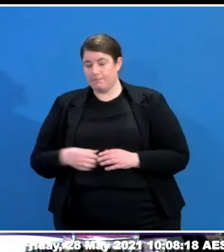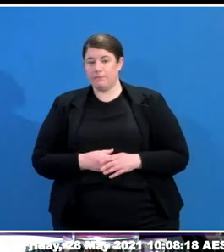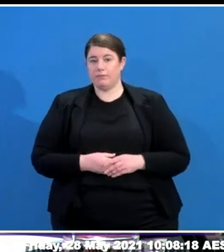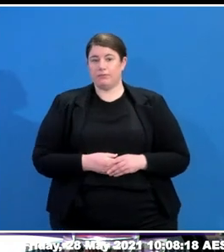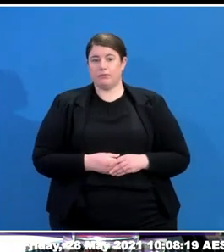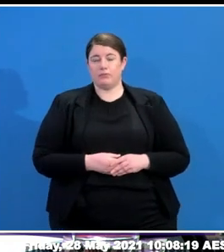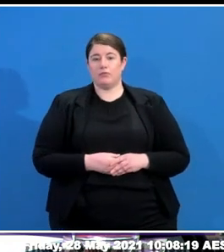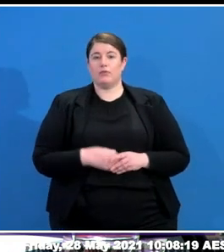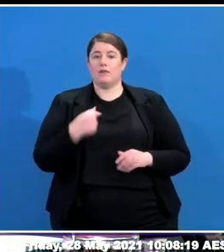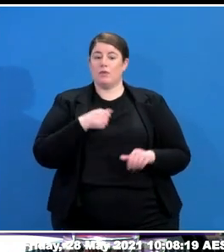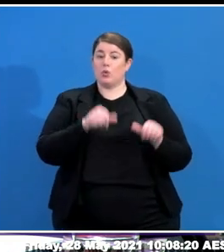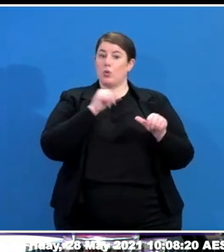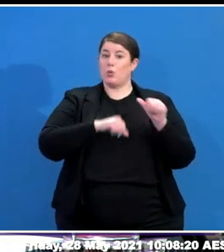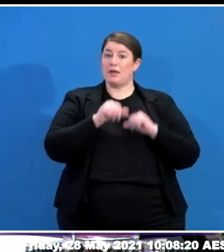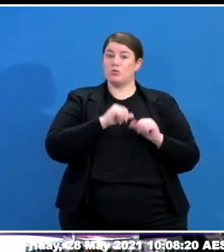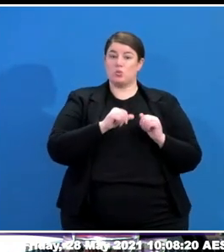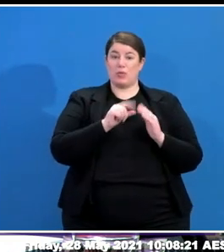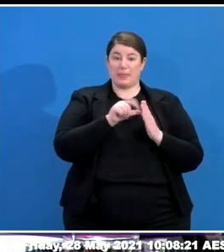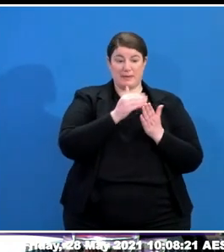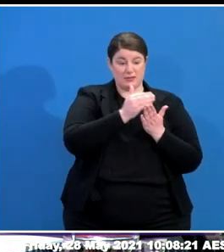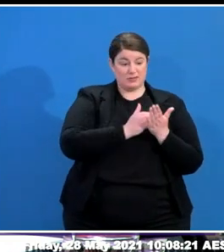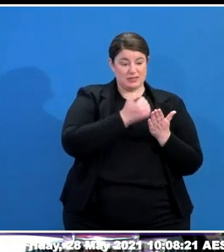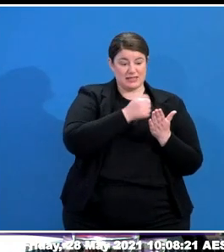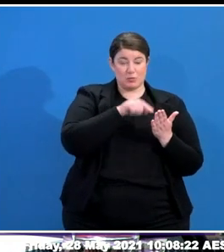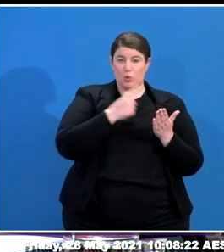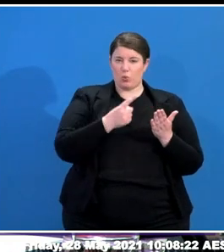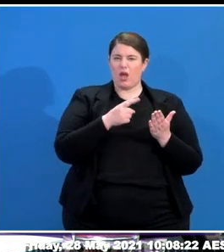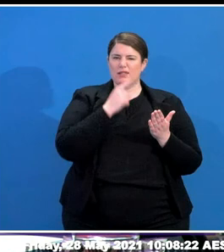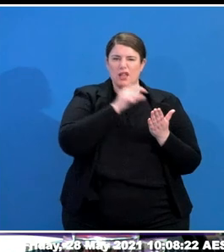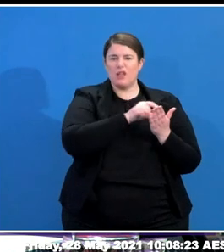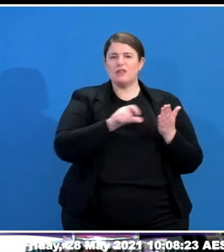Now, going back to the minutes at 6.1, which is the CEO Report Yes.